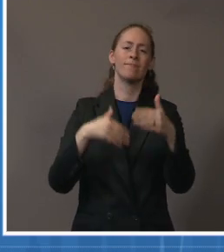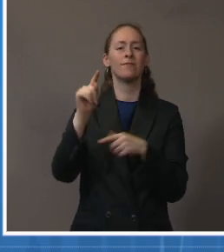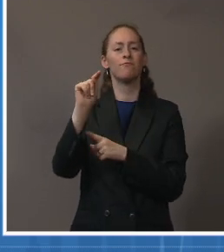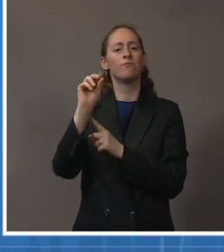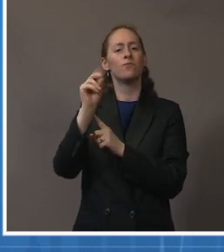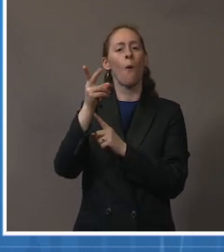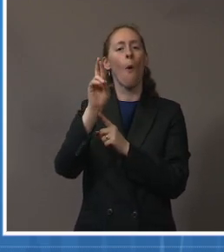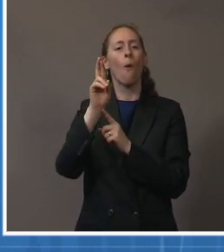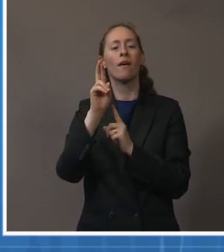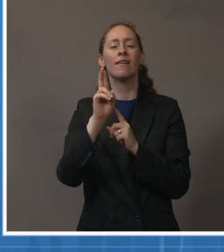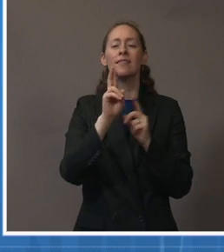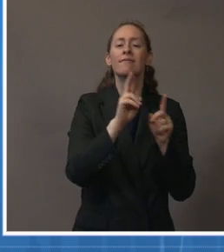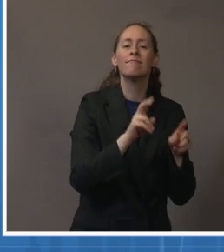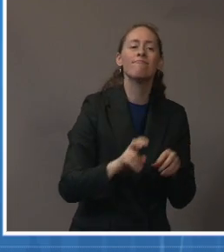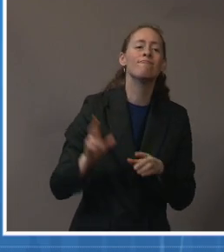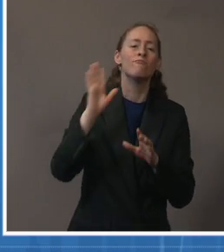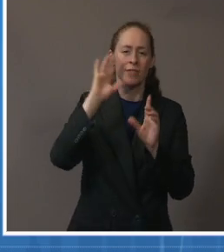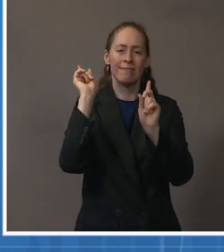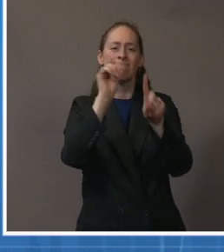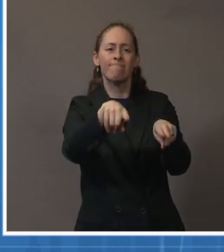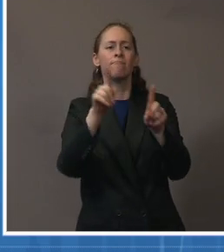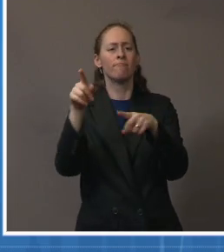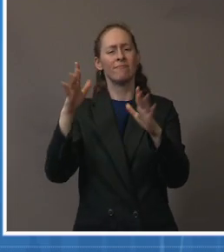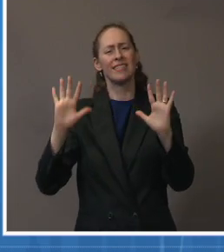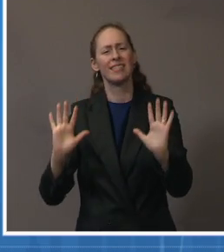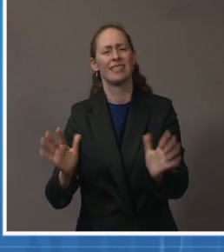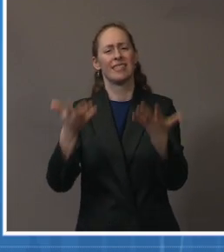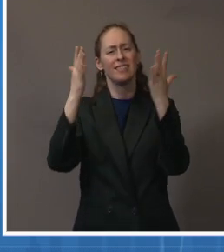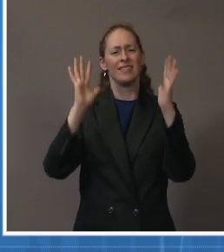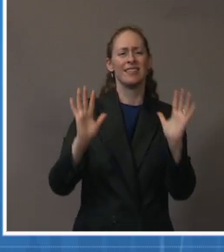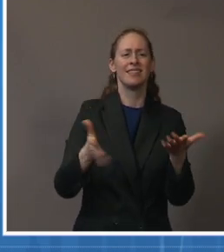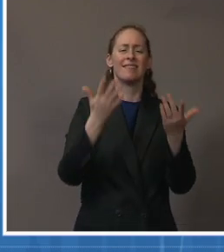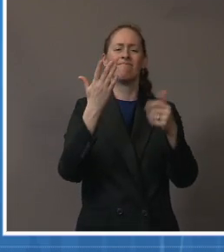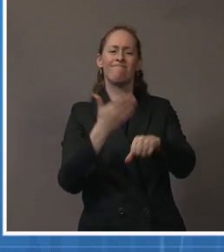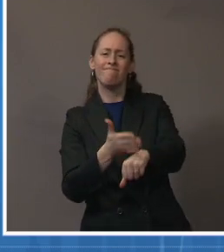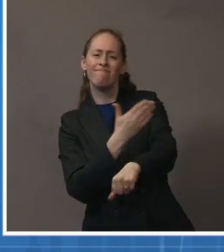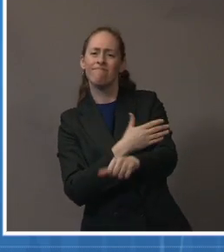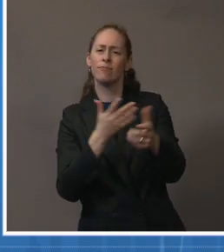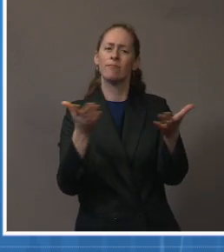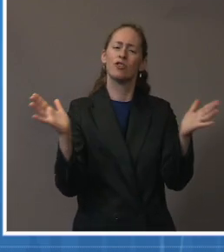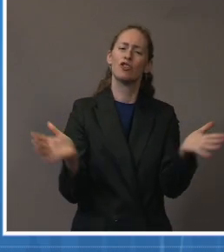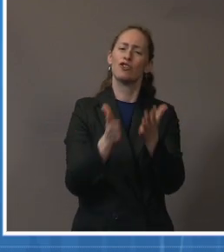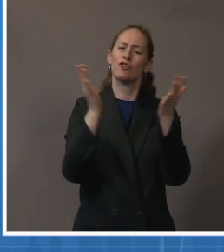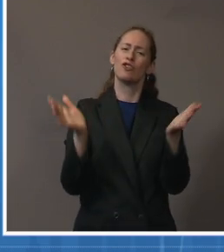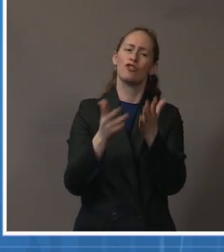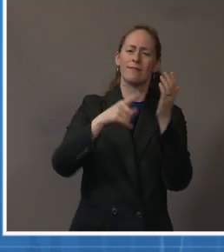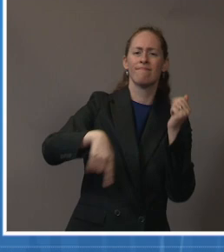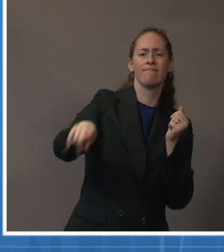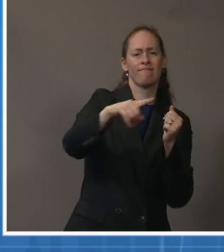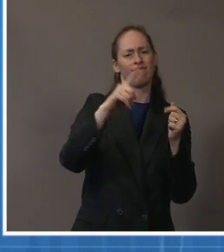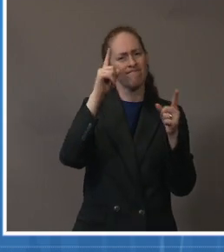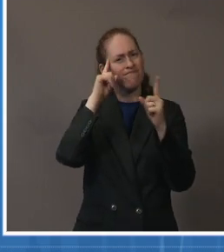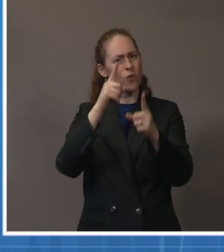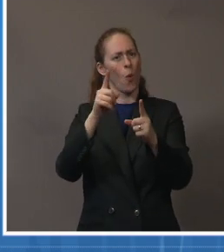who still need protection against the virus, highlight the ease of getting vaccinated, encourage vaccination,